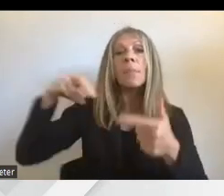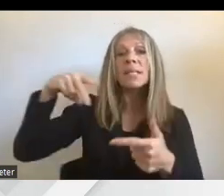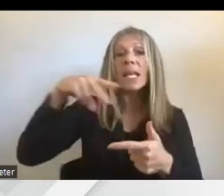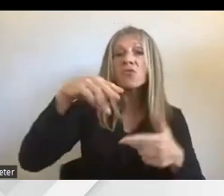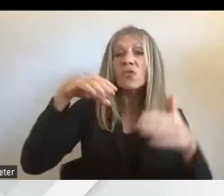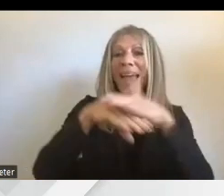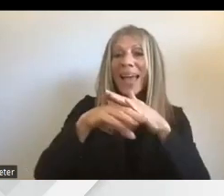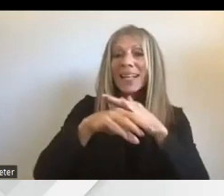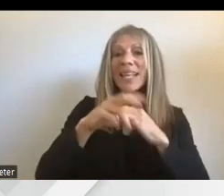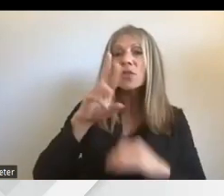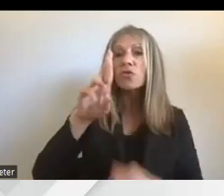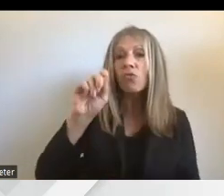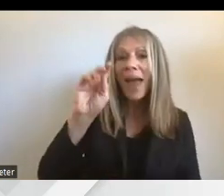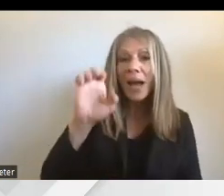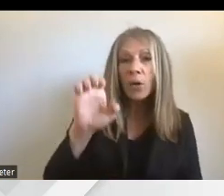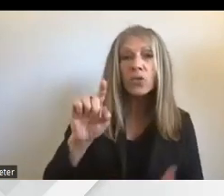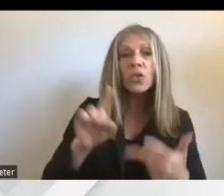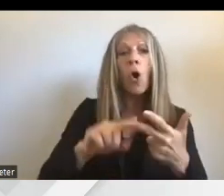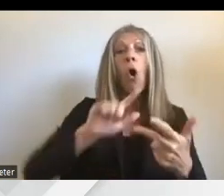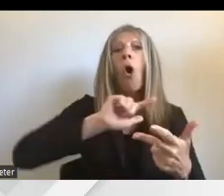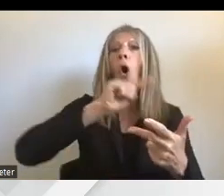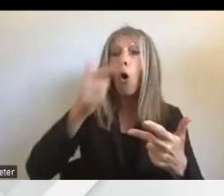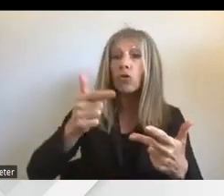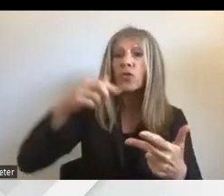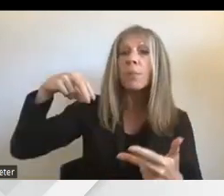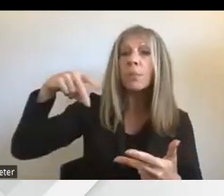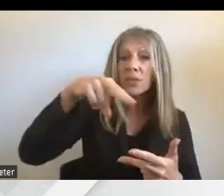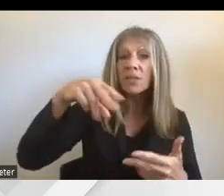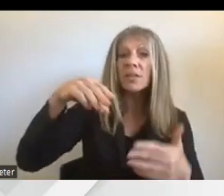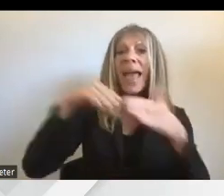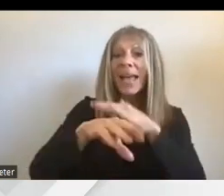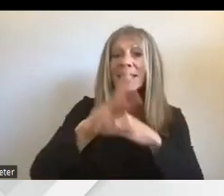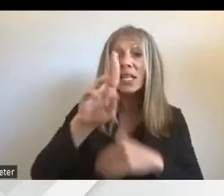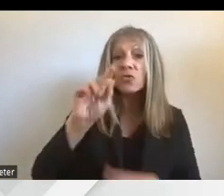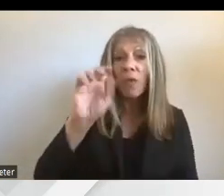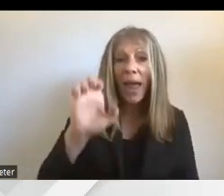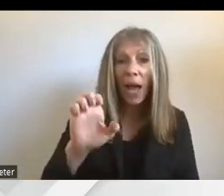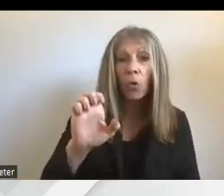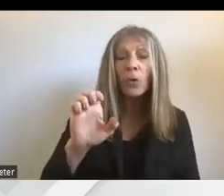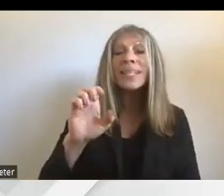routes; alternate pedestrian access routes; detectable warning services;